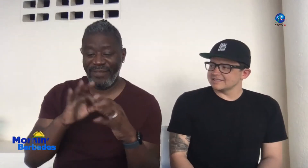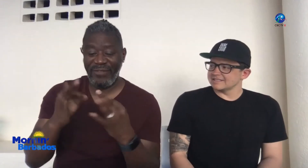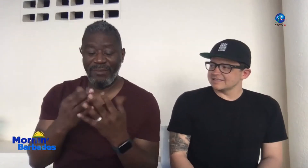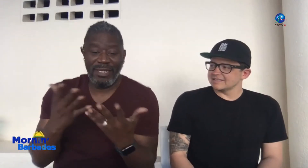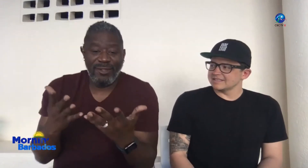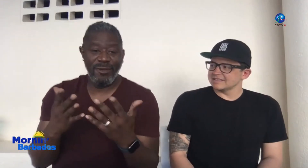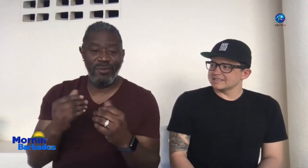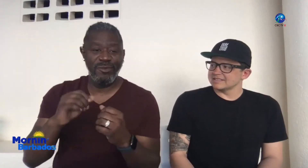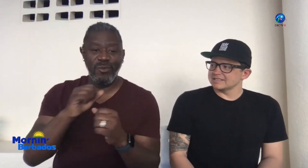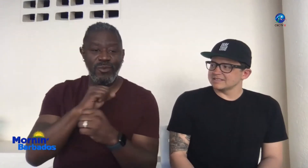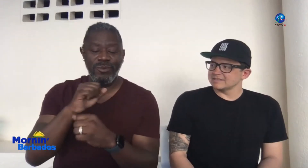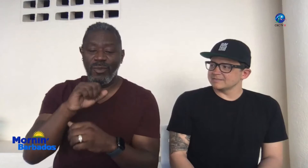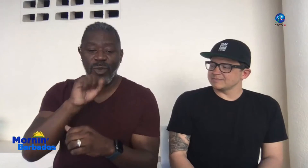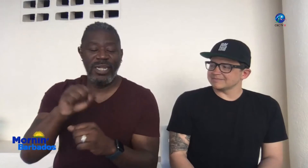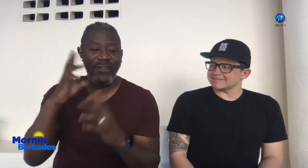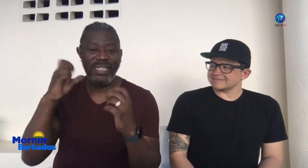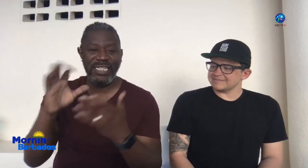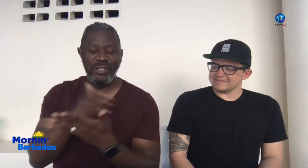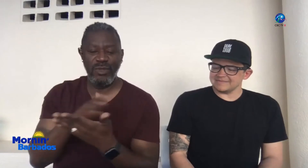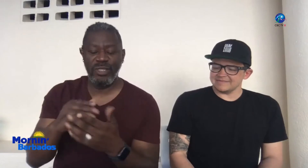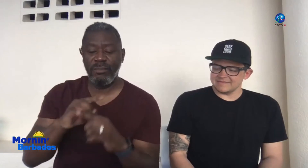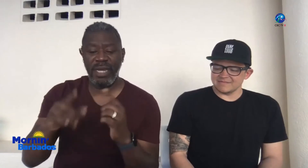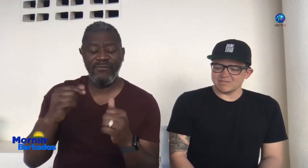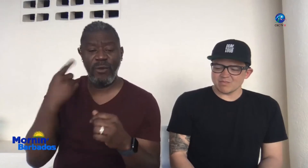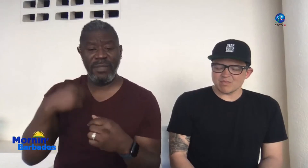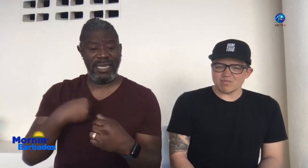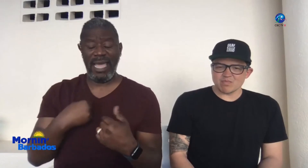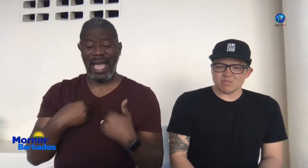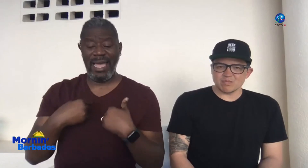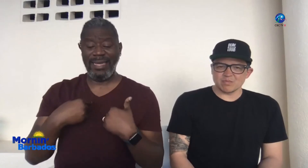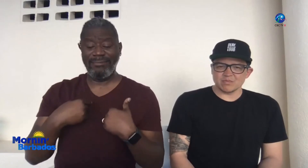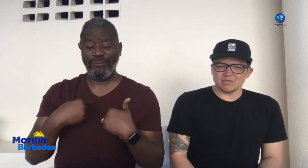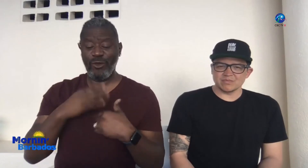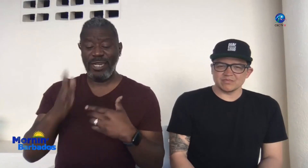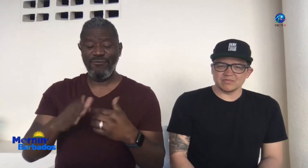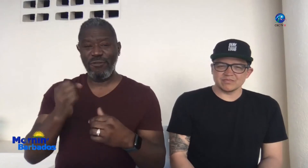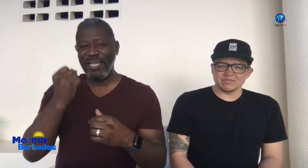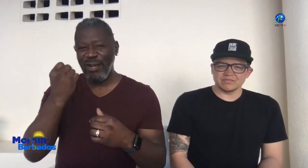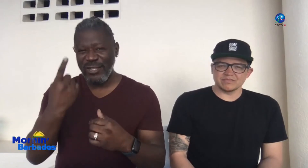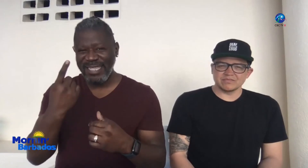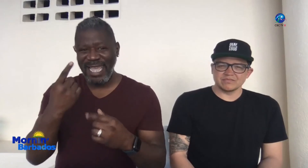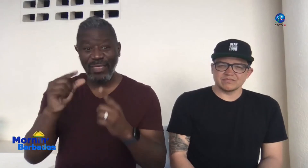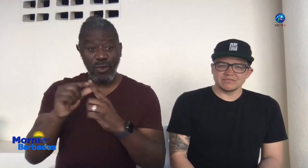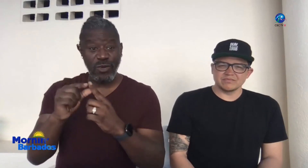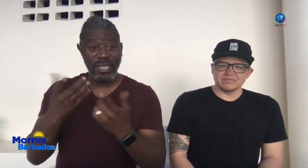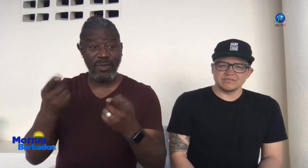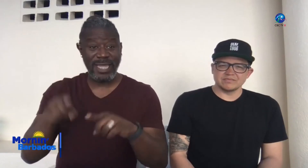my family yo we love listening to music but for me i would never really understand the words that was